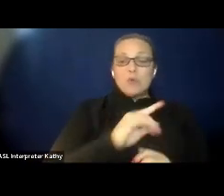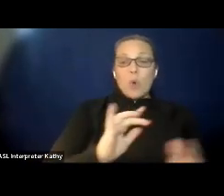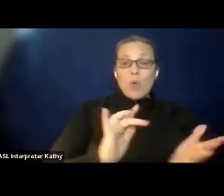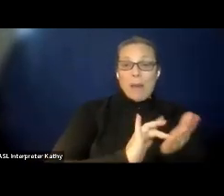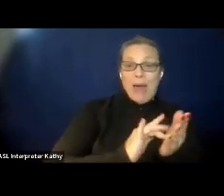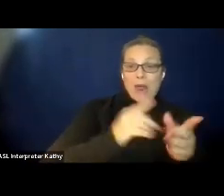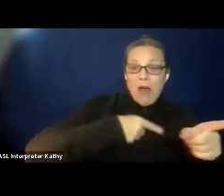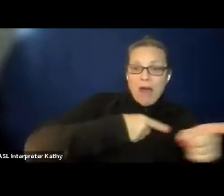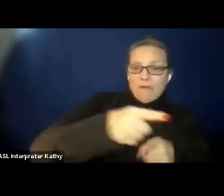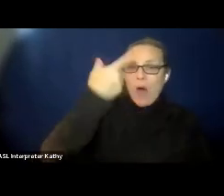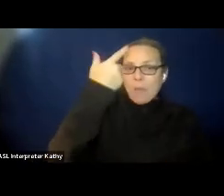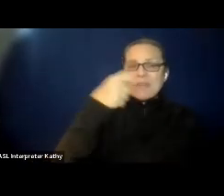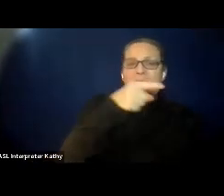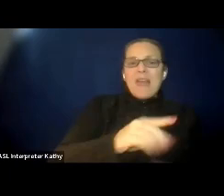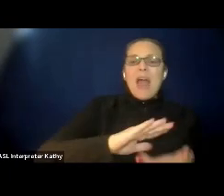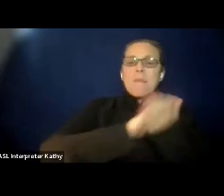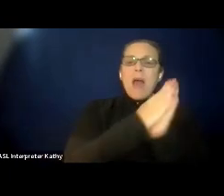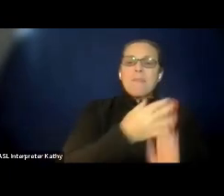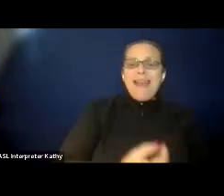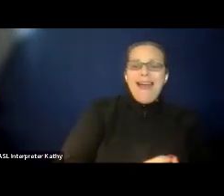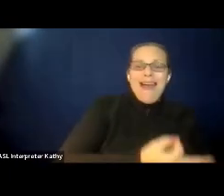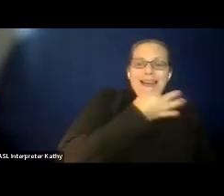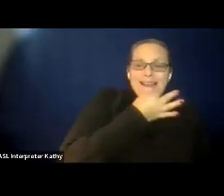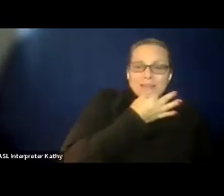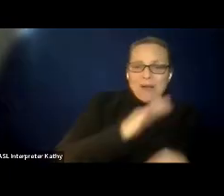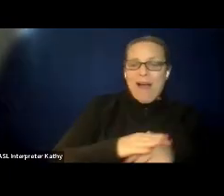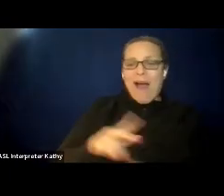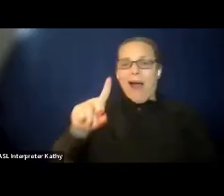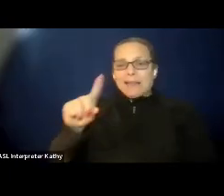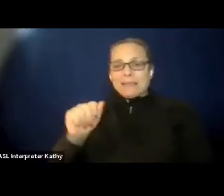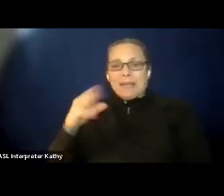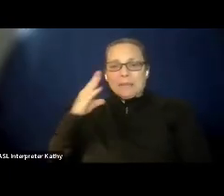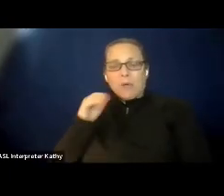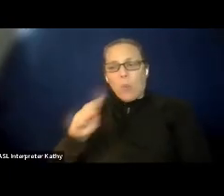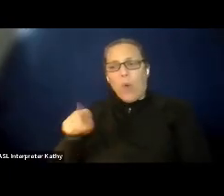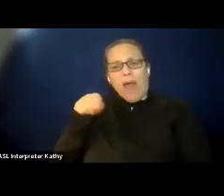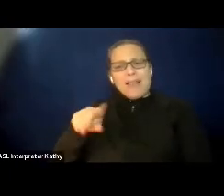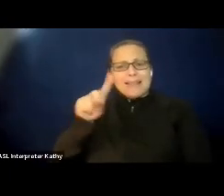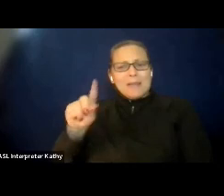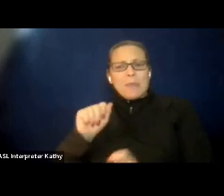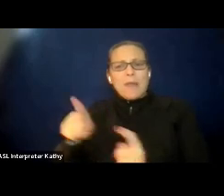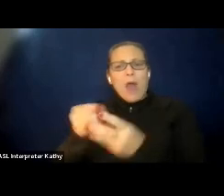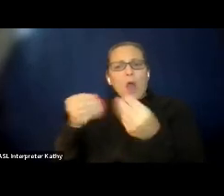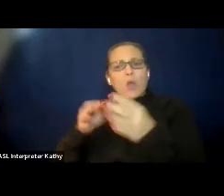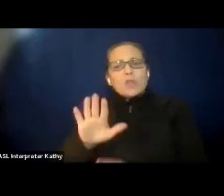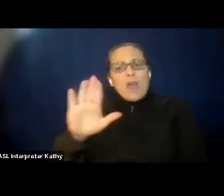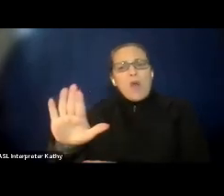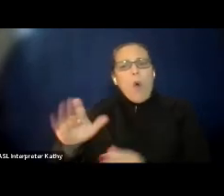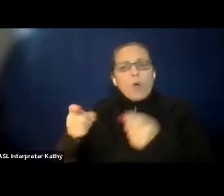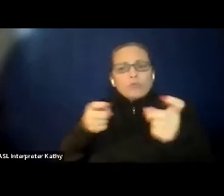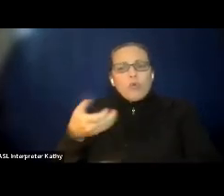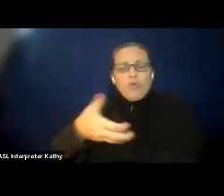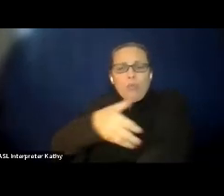stigmatized. Power is often given to the medical industrial complex to be the experts on disabled people's experiences. And often disabled people